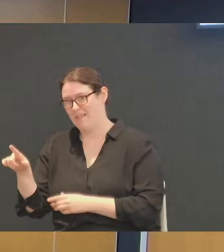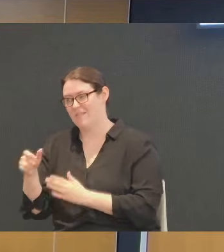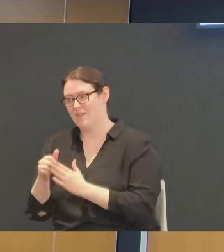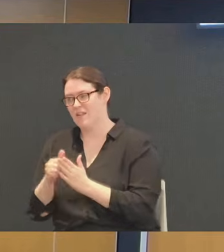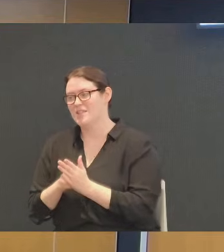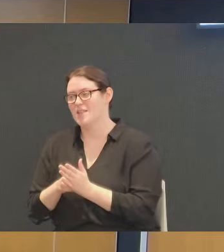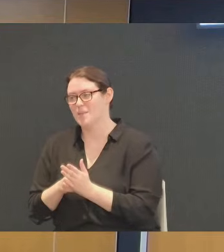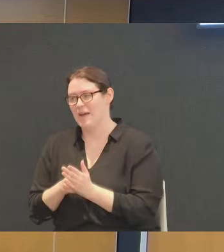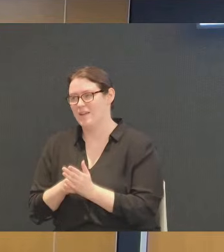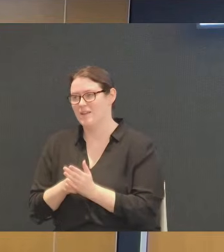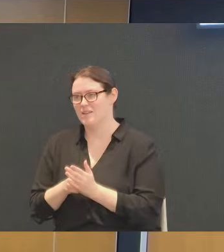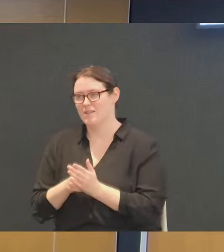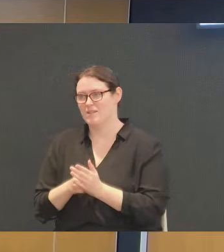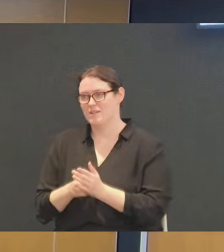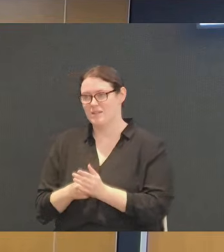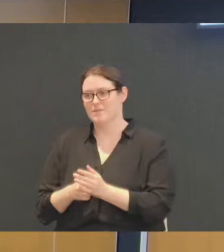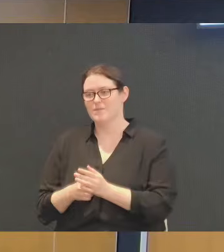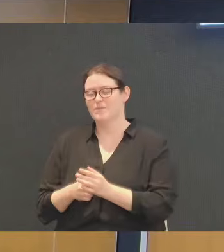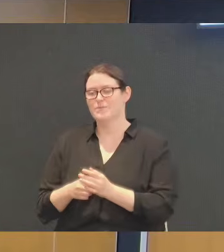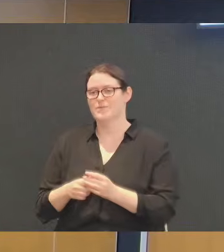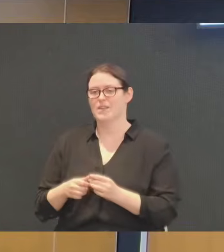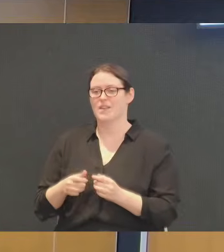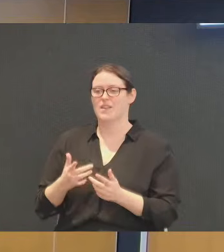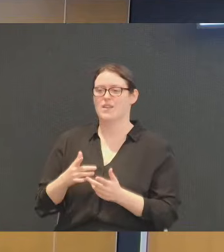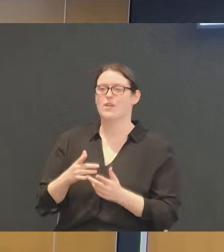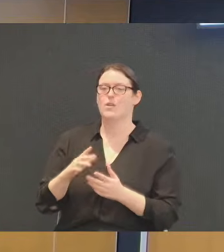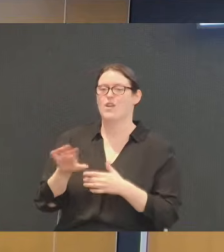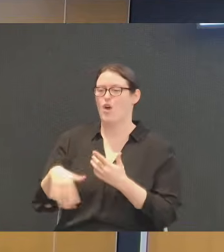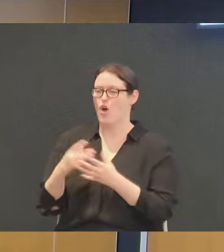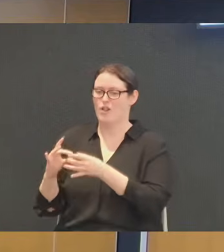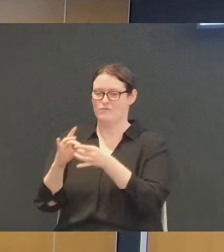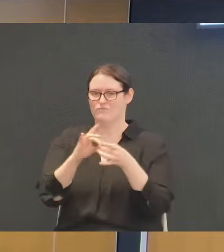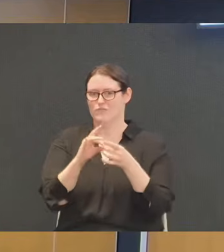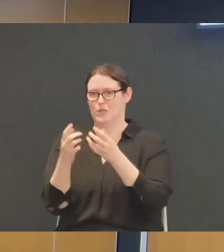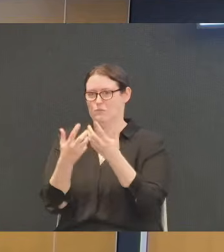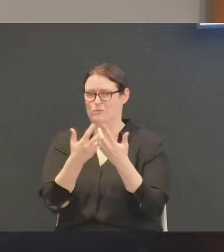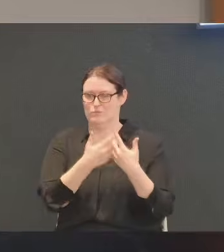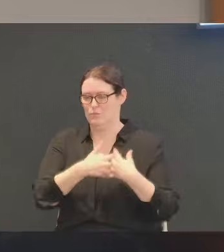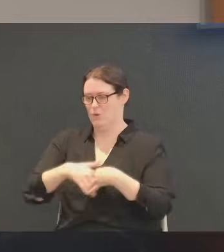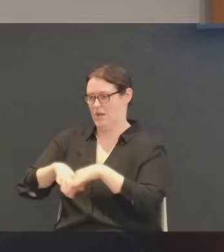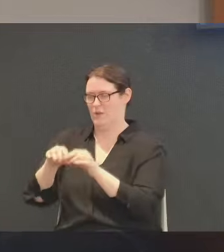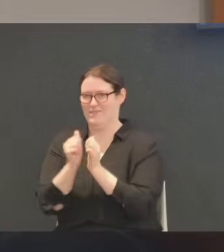all as the Commissioners were just saying these all correspond with various property tax levy